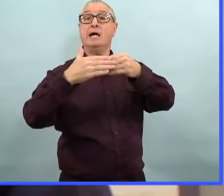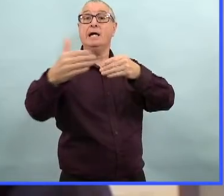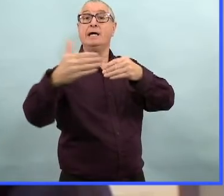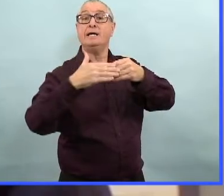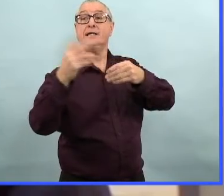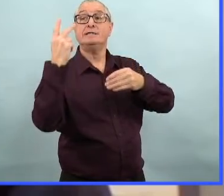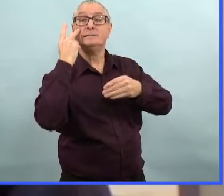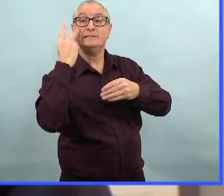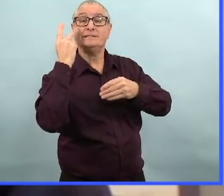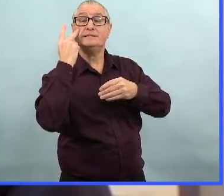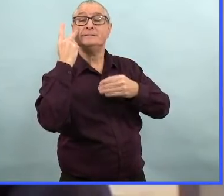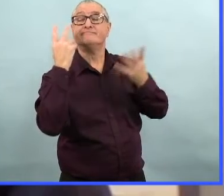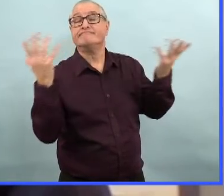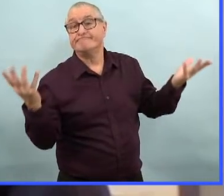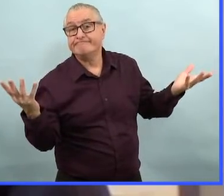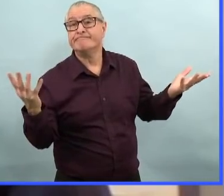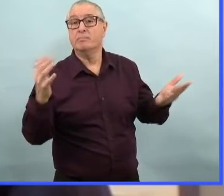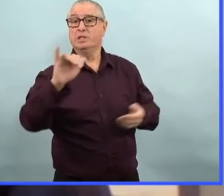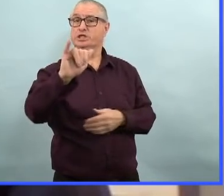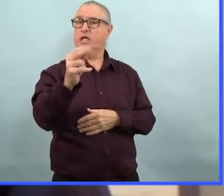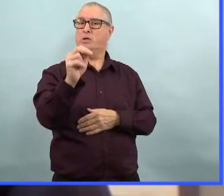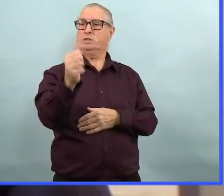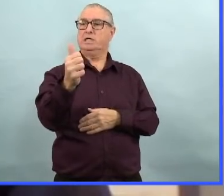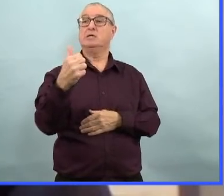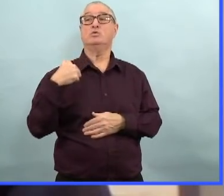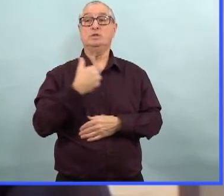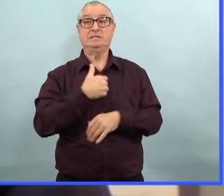our discussions that are ongoing right now there's no decisions being made right now